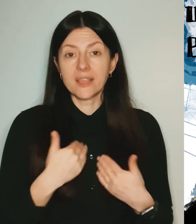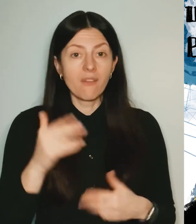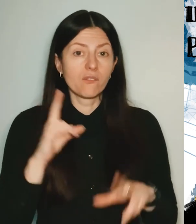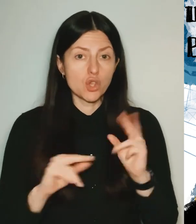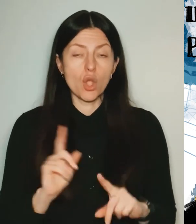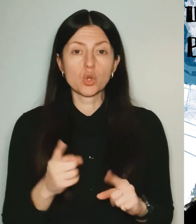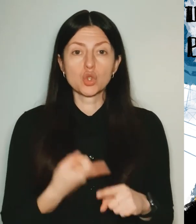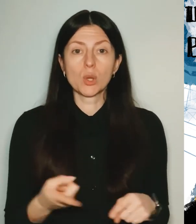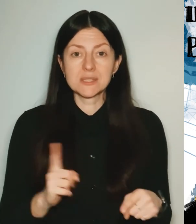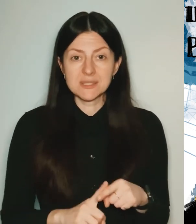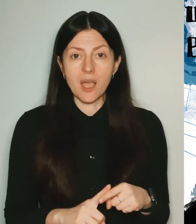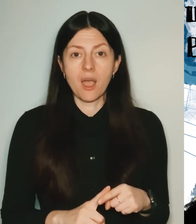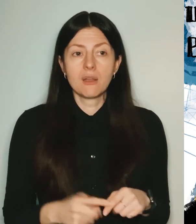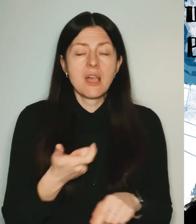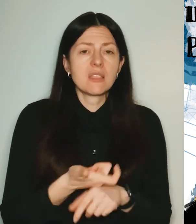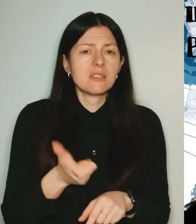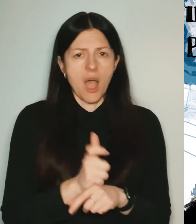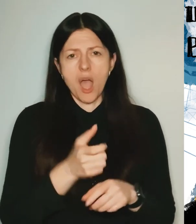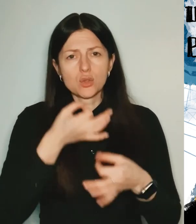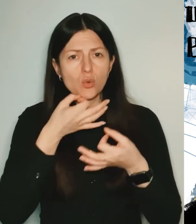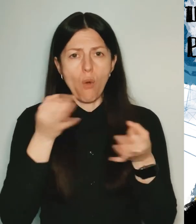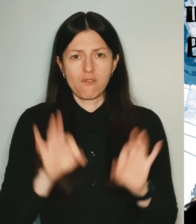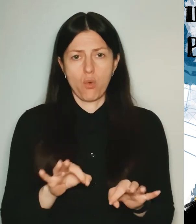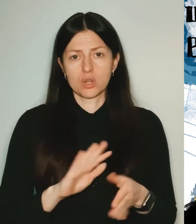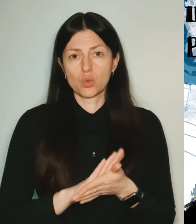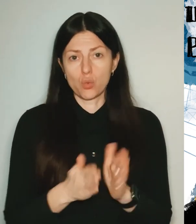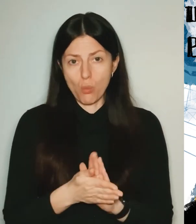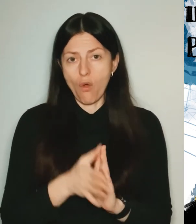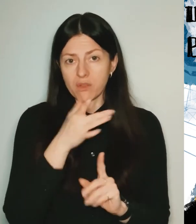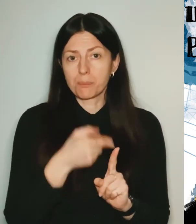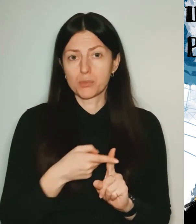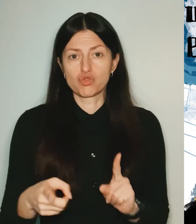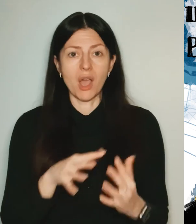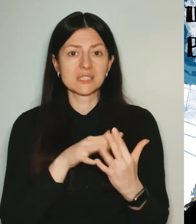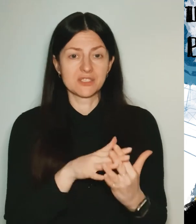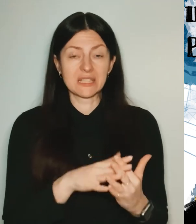I mean, I think, these are really comfortable conditions in the times of the war.